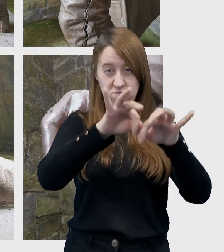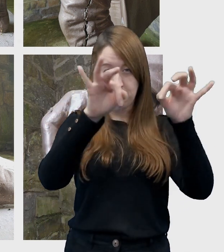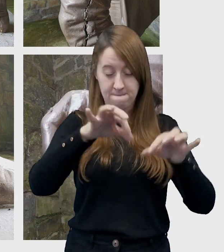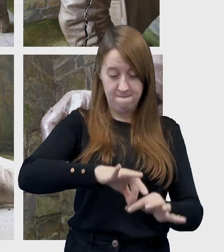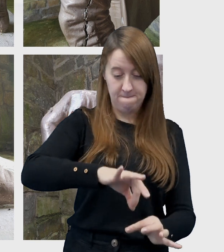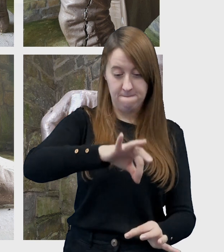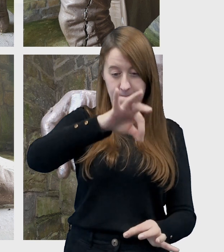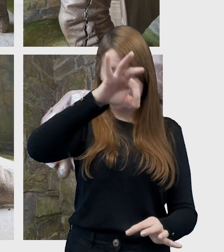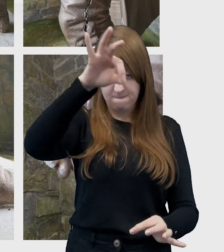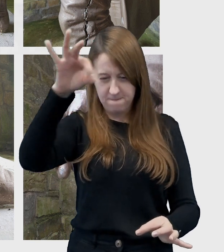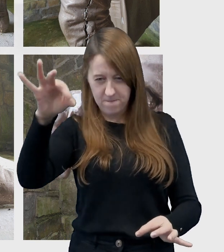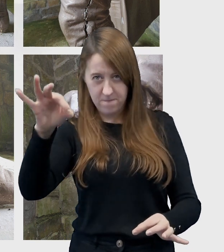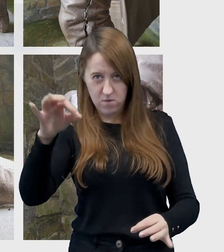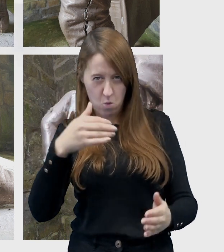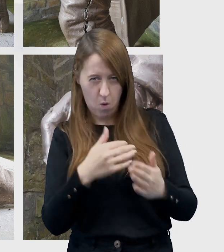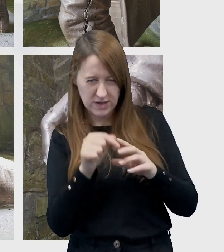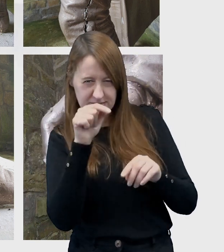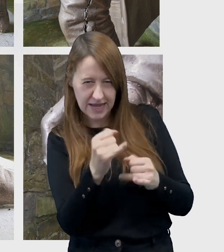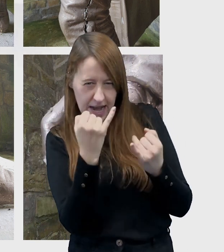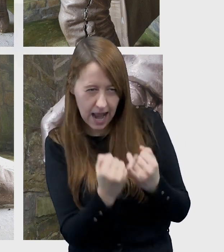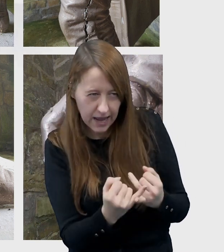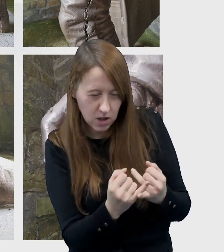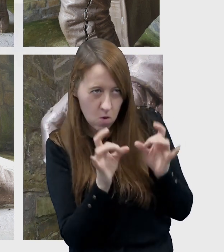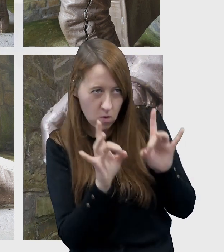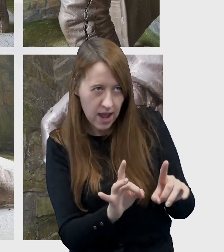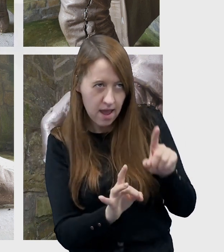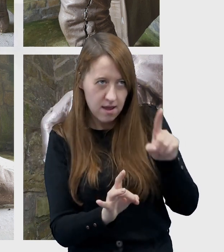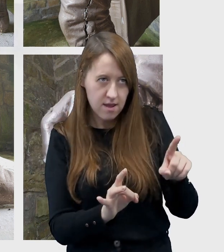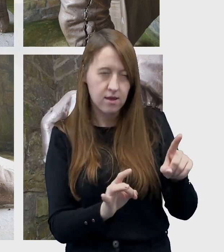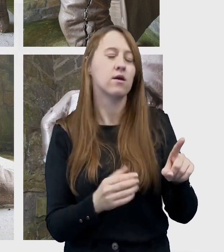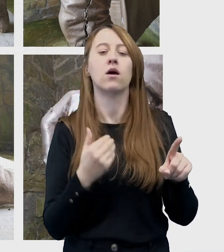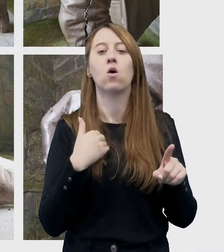If we are able to move this, now that we've got the significance